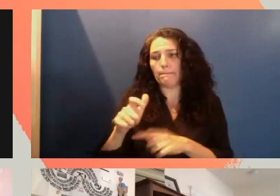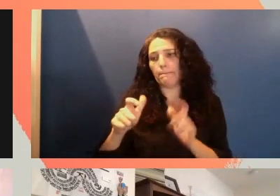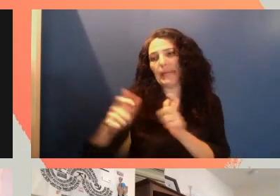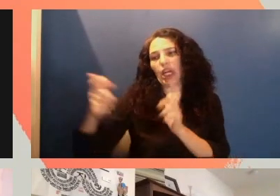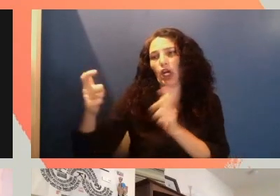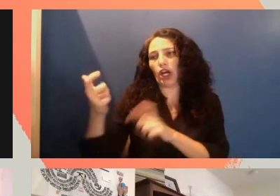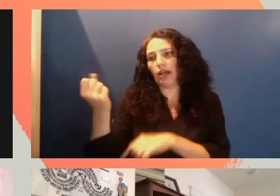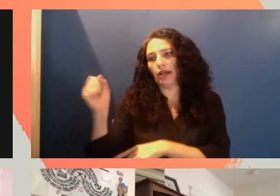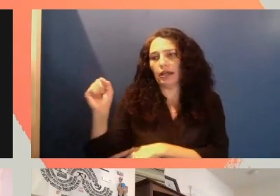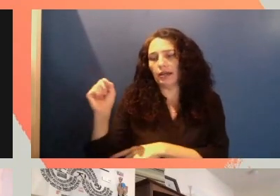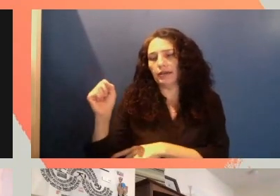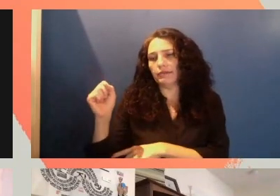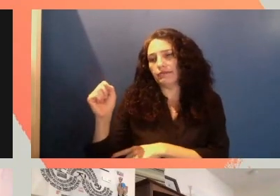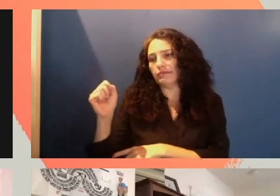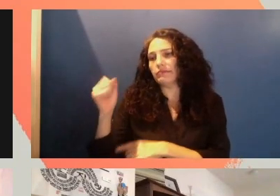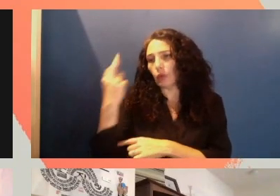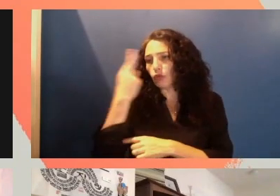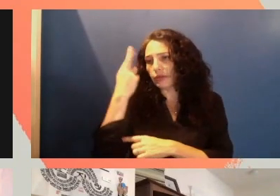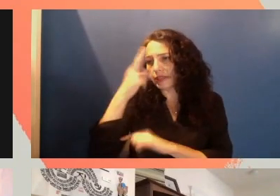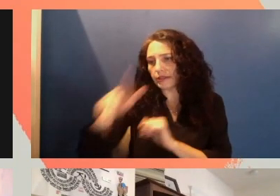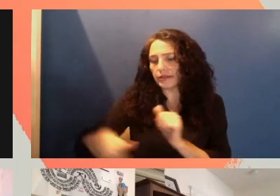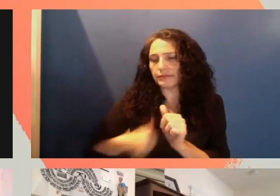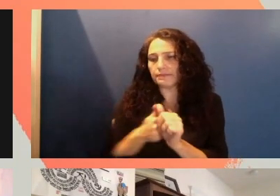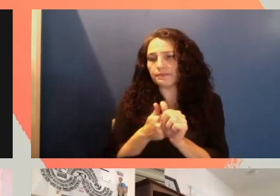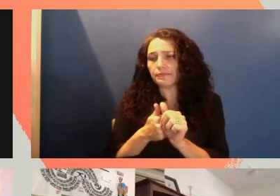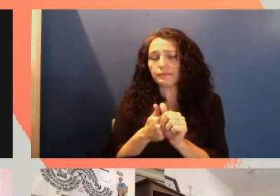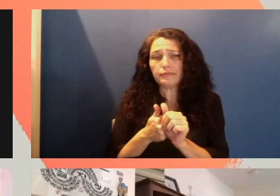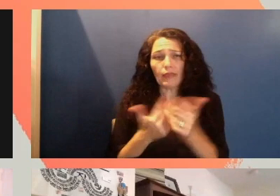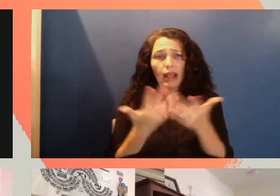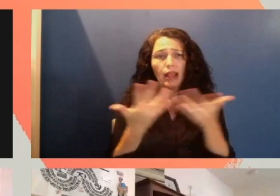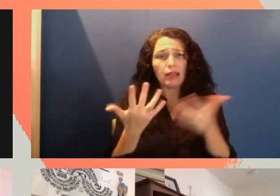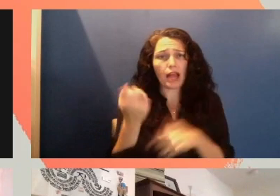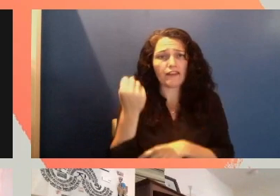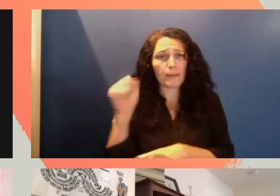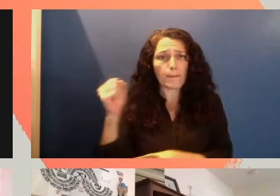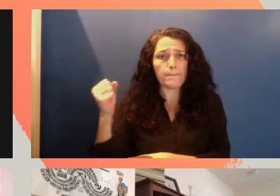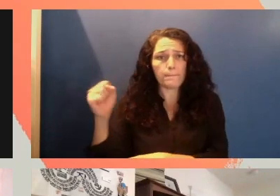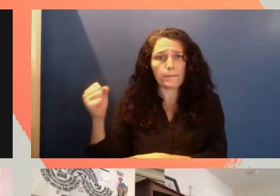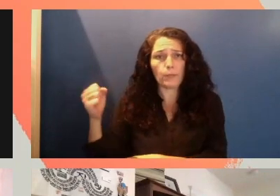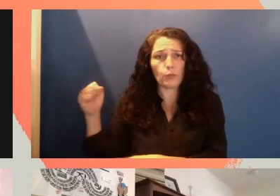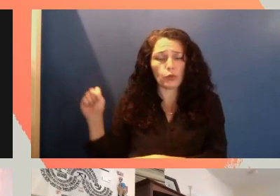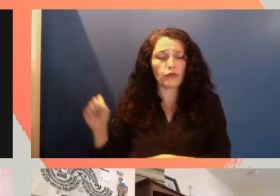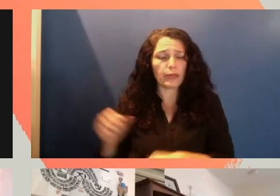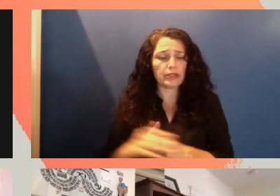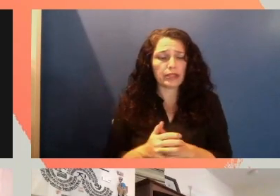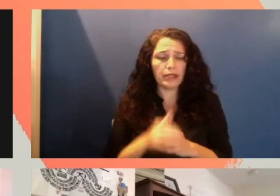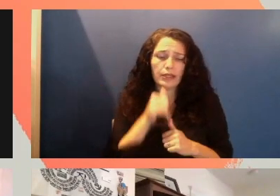I do still think in a lot of movement spaces, there's not as much room made for people